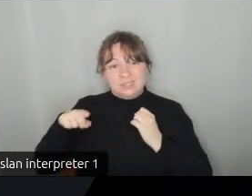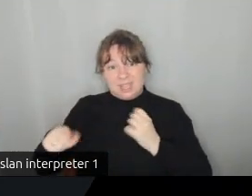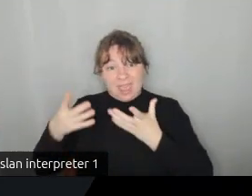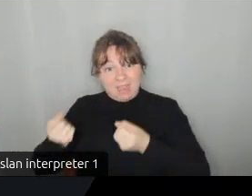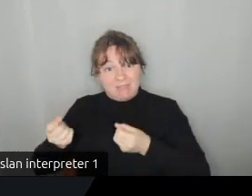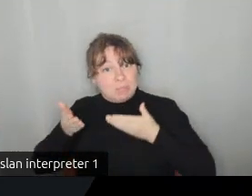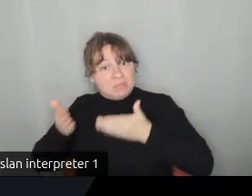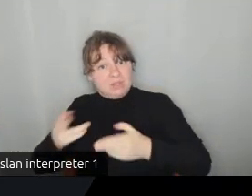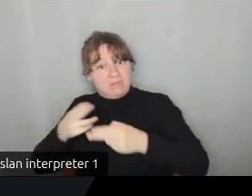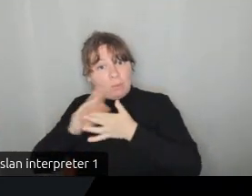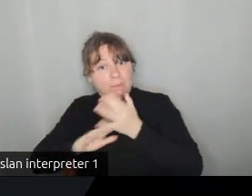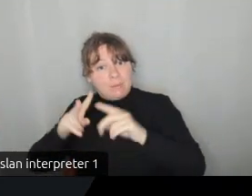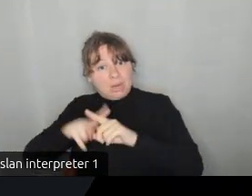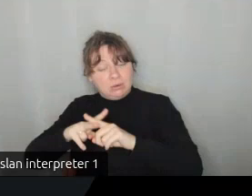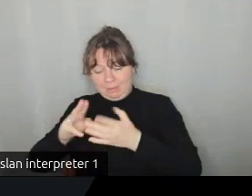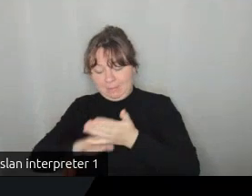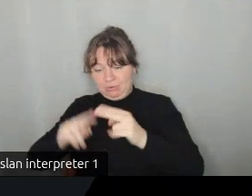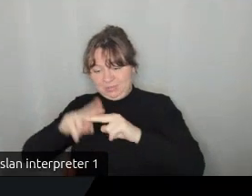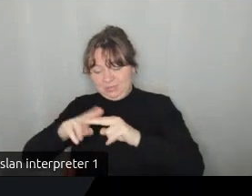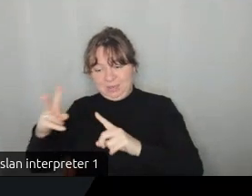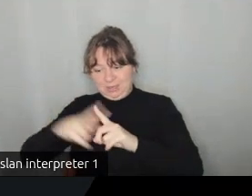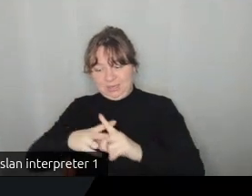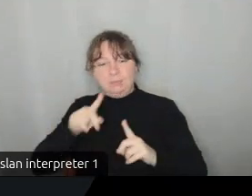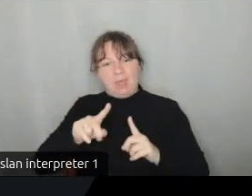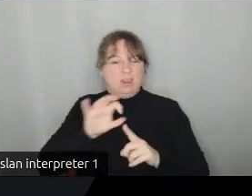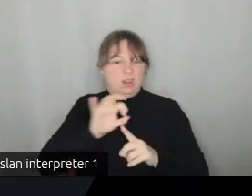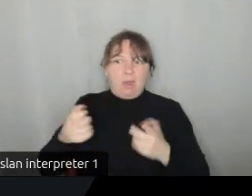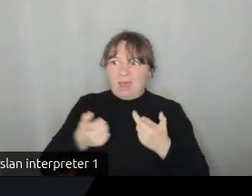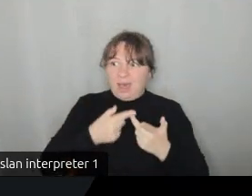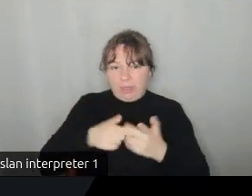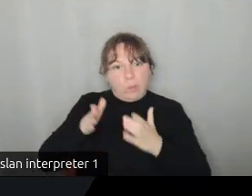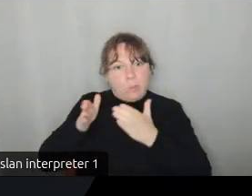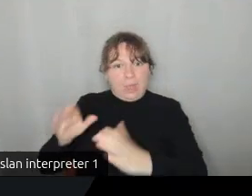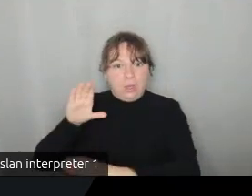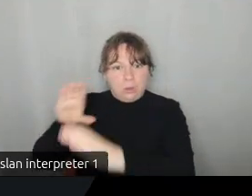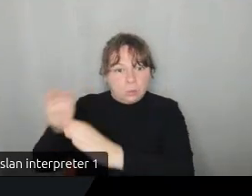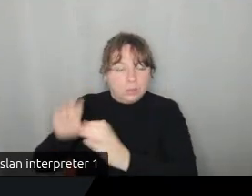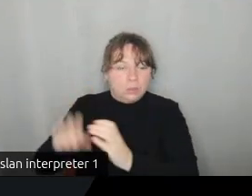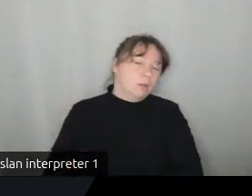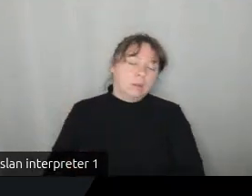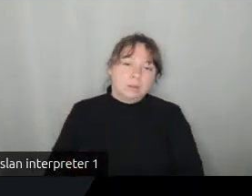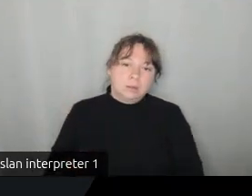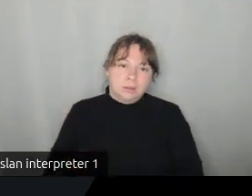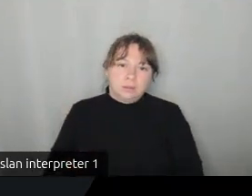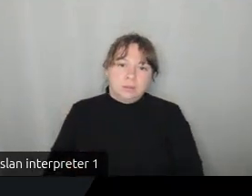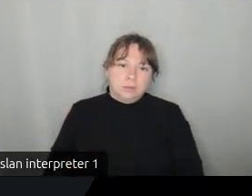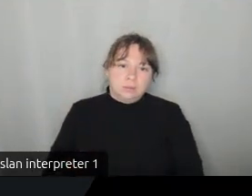So when it comes to the application to vary court process, I won't go through it too much